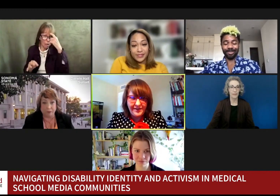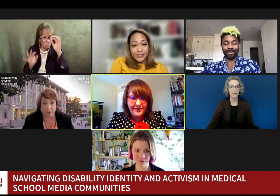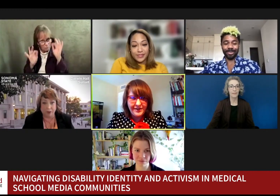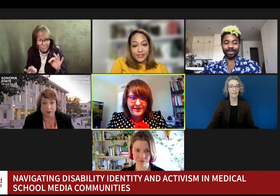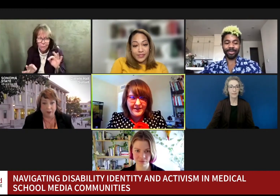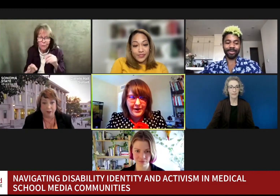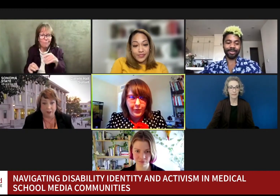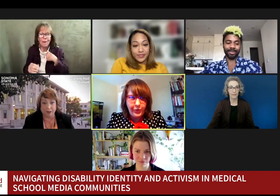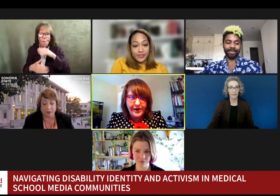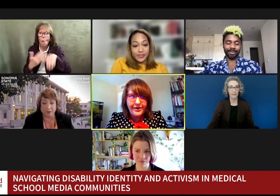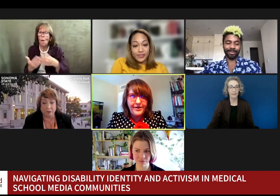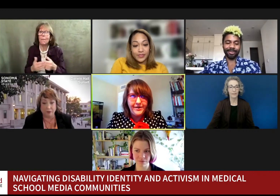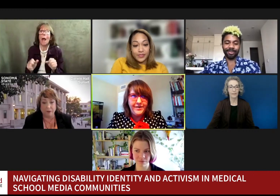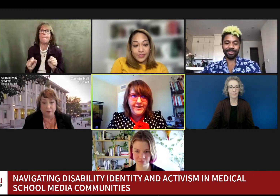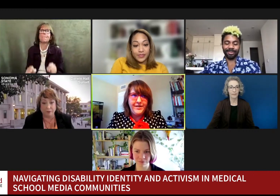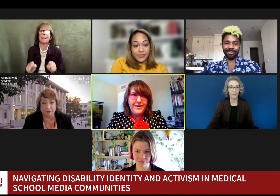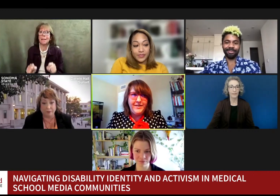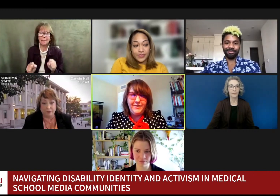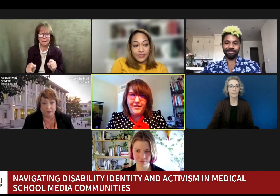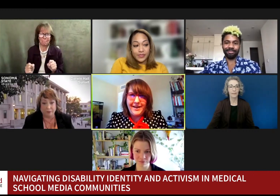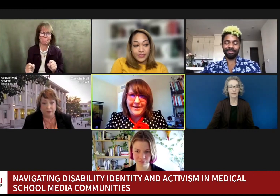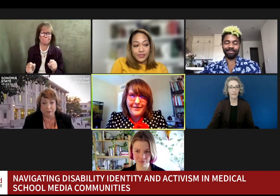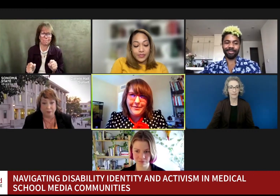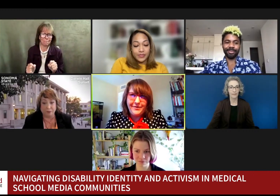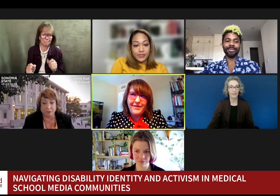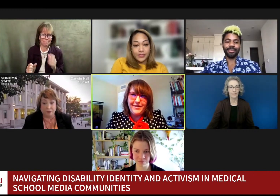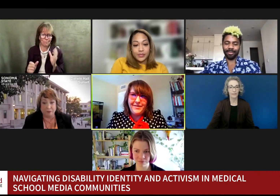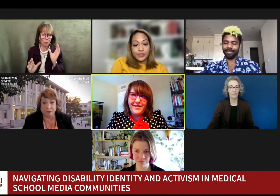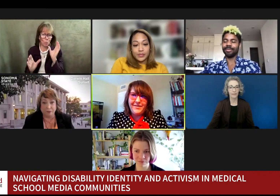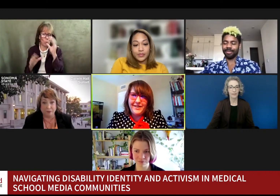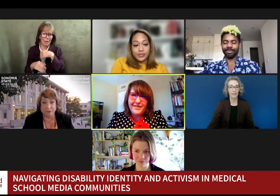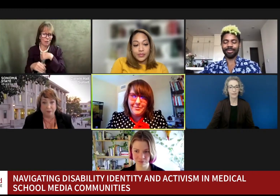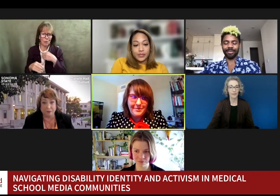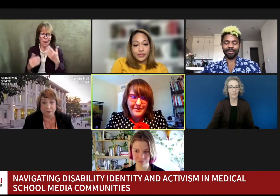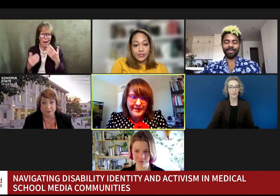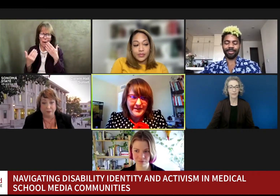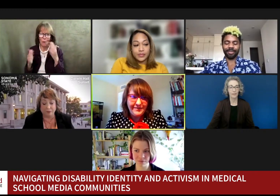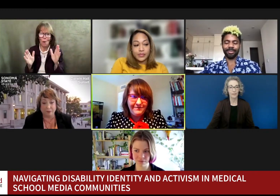And all this weird, I don't know, kind of like supremacy